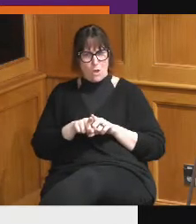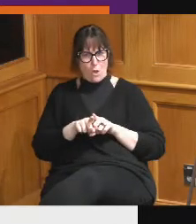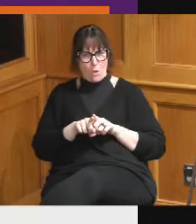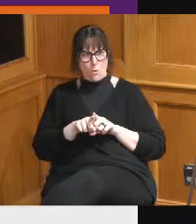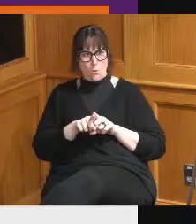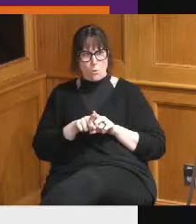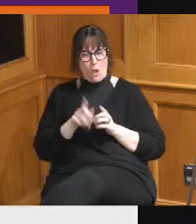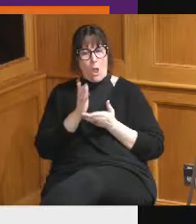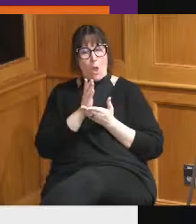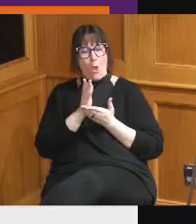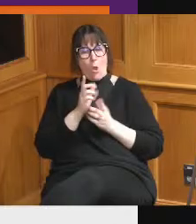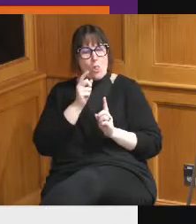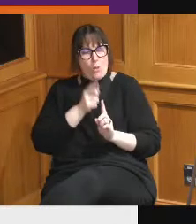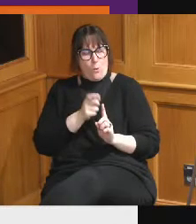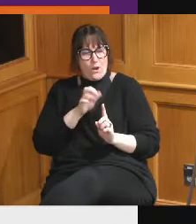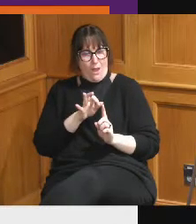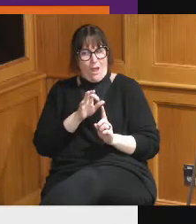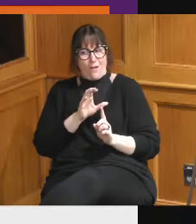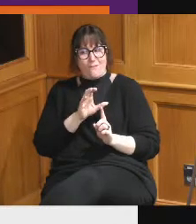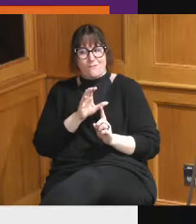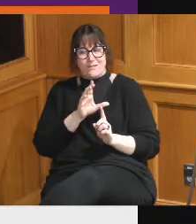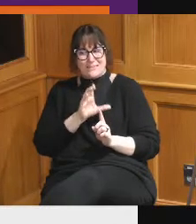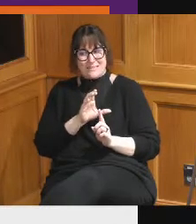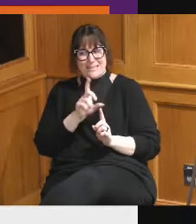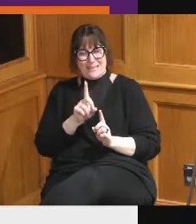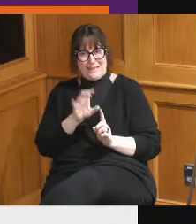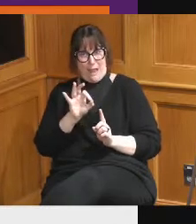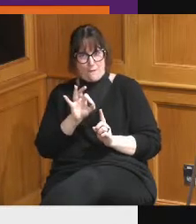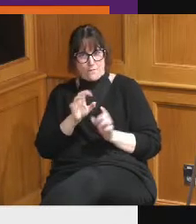point of the relationship with CDF in part two was to say we want you to do this we want you